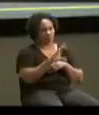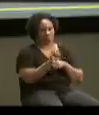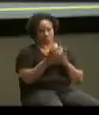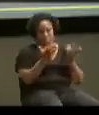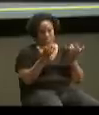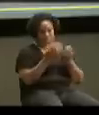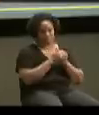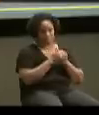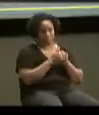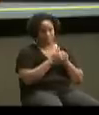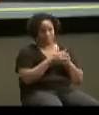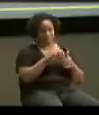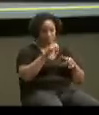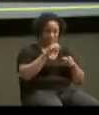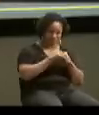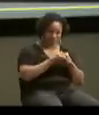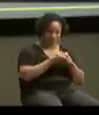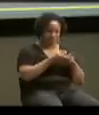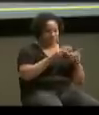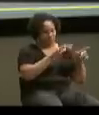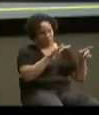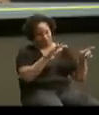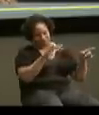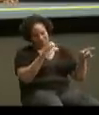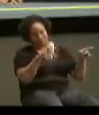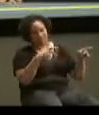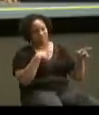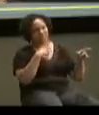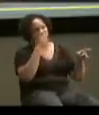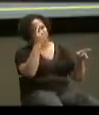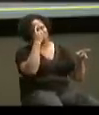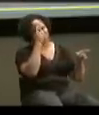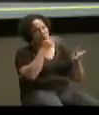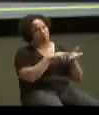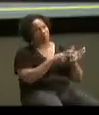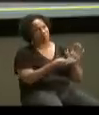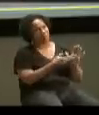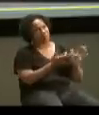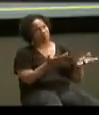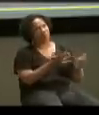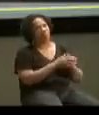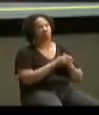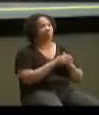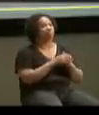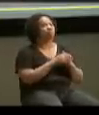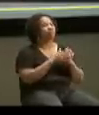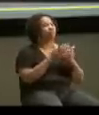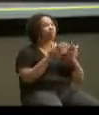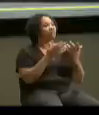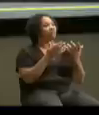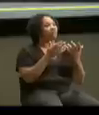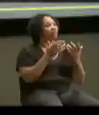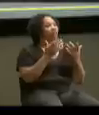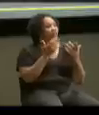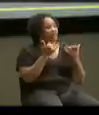THAT'S ANOTHER ONE OF THOSE BIG, LONG PHRASES THAT YOU TRY TO THINK, HUM WHAT DOES THAT REALLY MEAN?